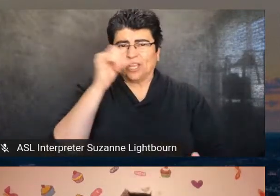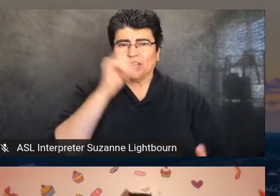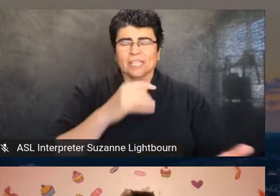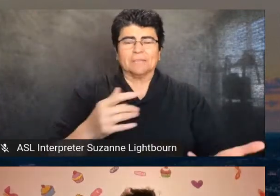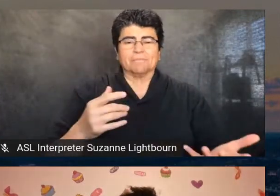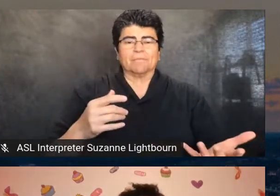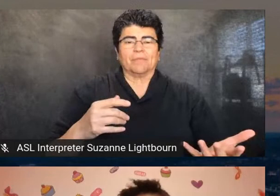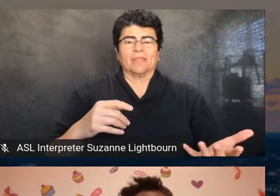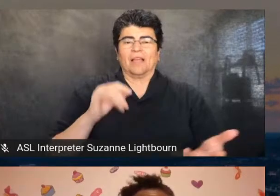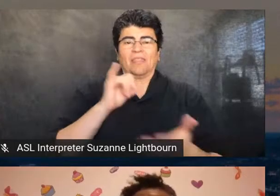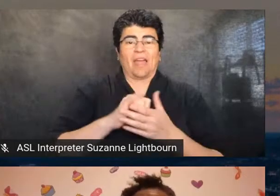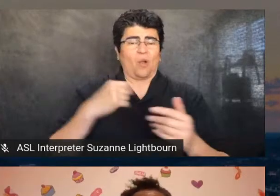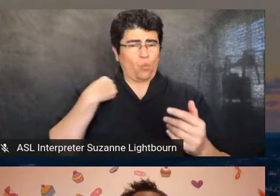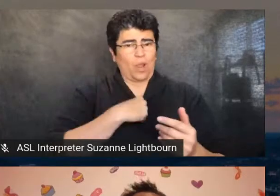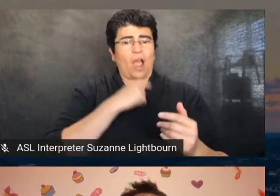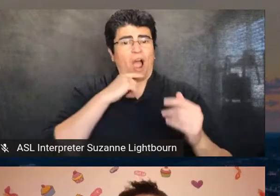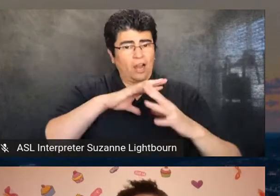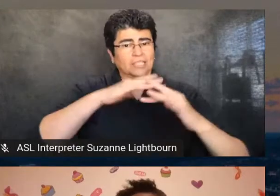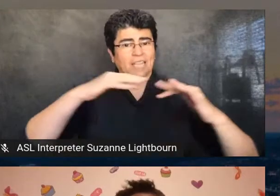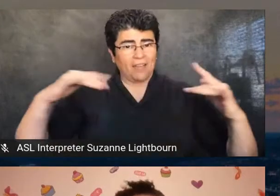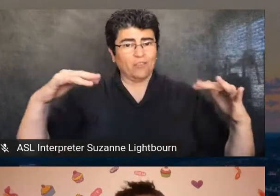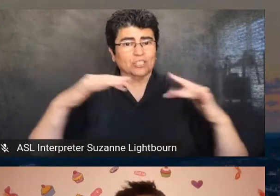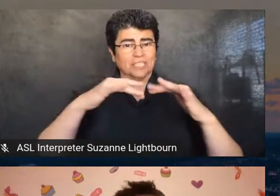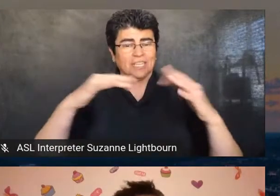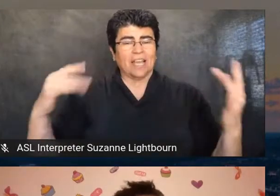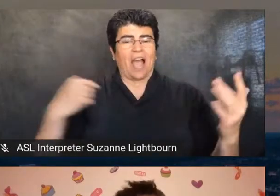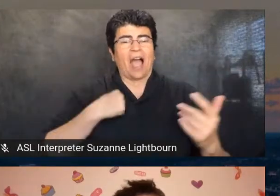So again, I think the more we use the term